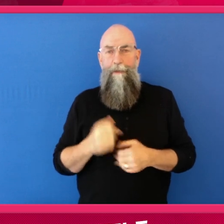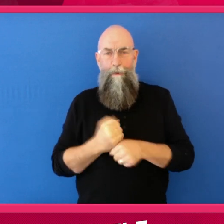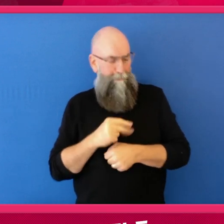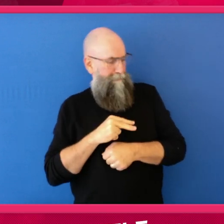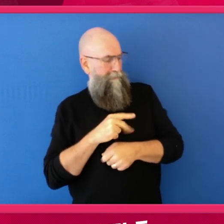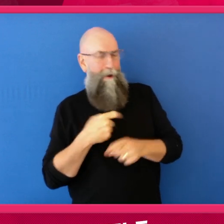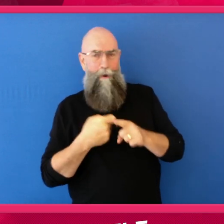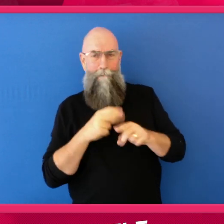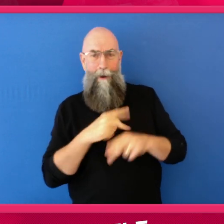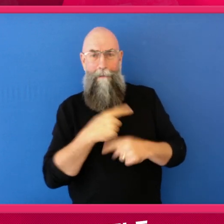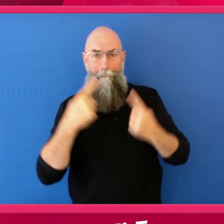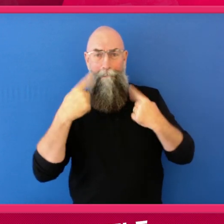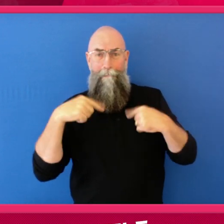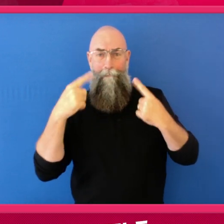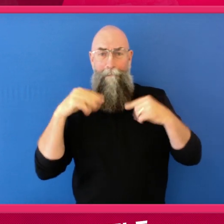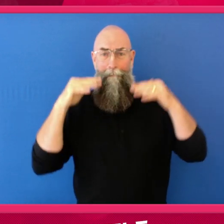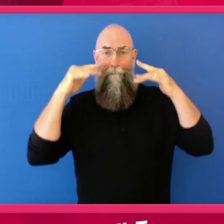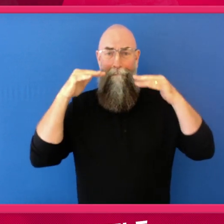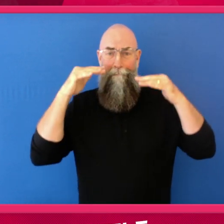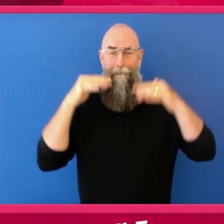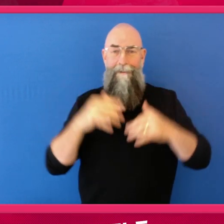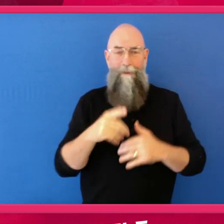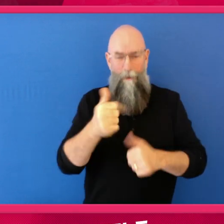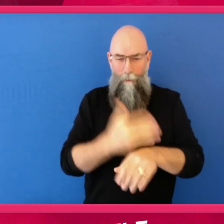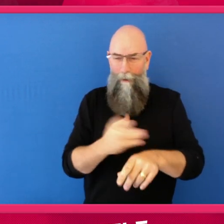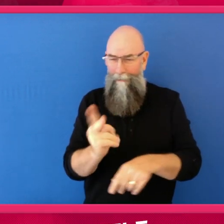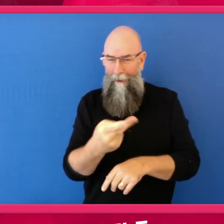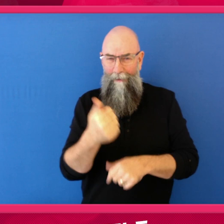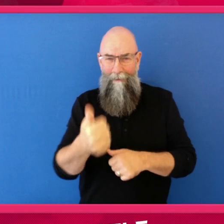done. Well done. Got the brief. Question number three of, oh four, sorry, of Fast Five. Ben,